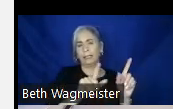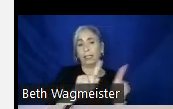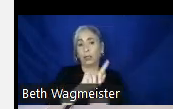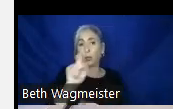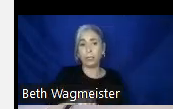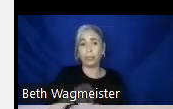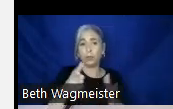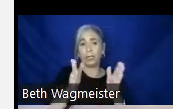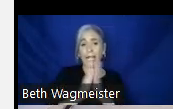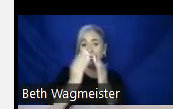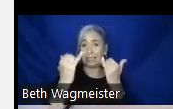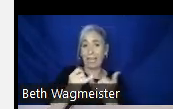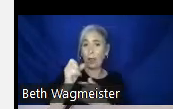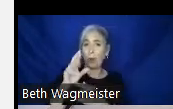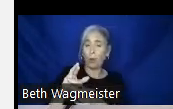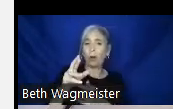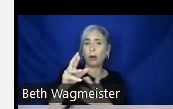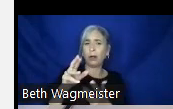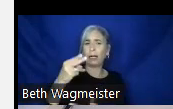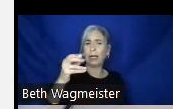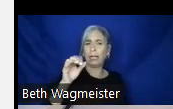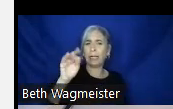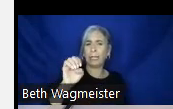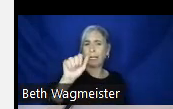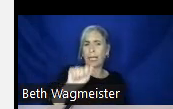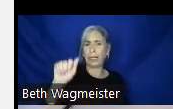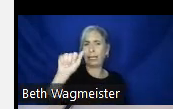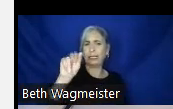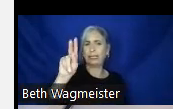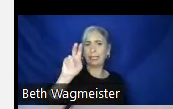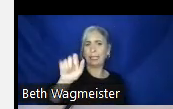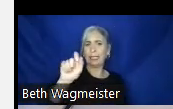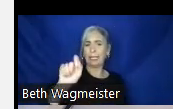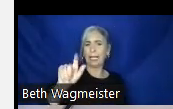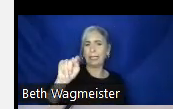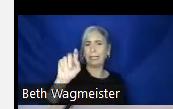can ask now or on Hidde.Sanity@IO to contact me.